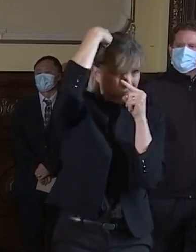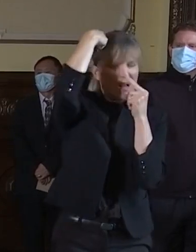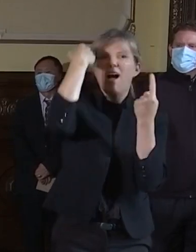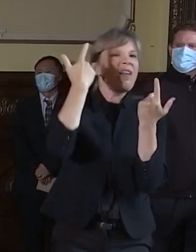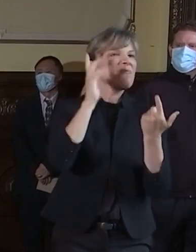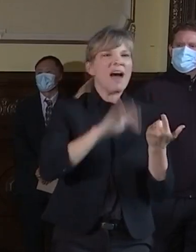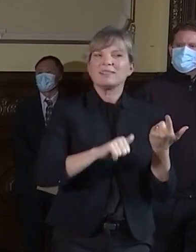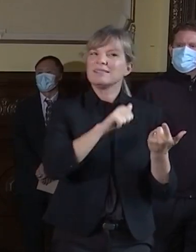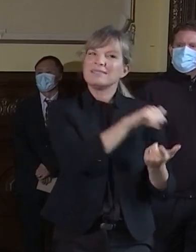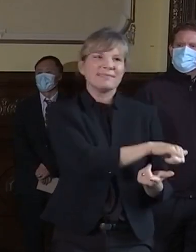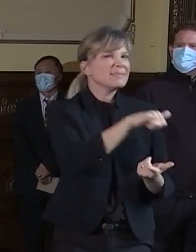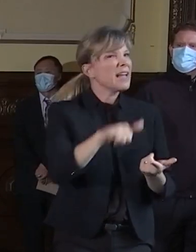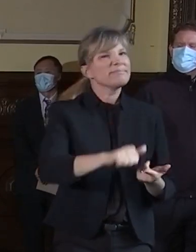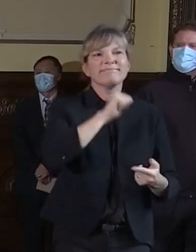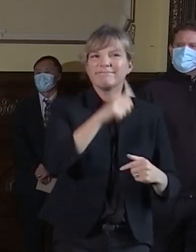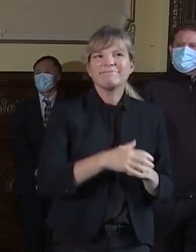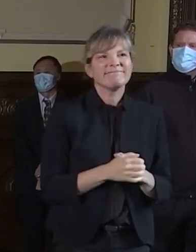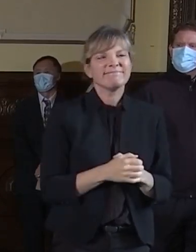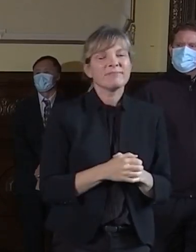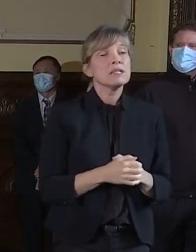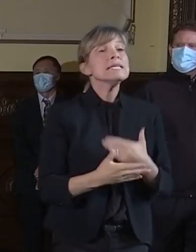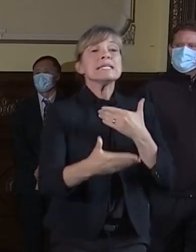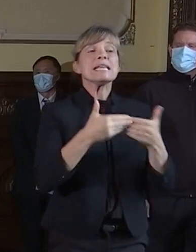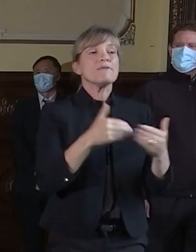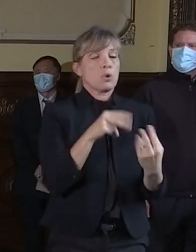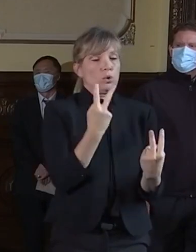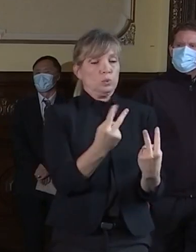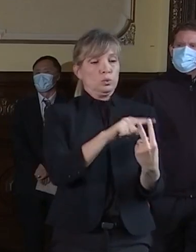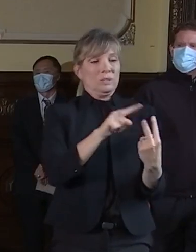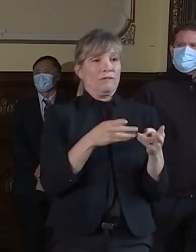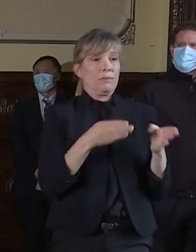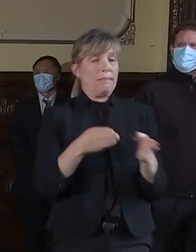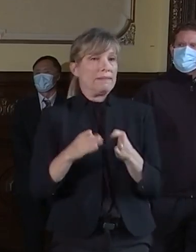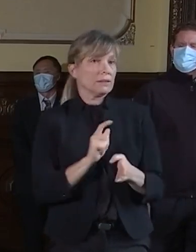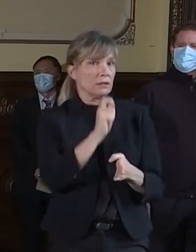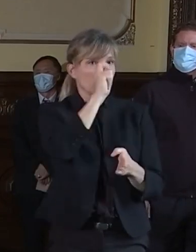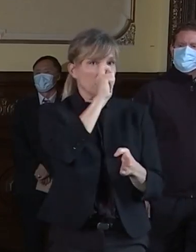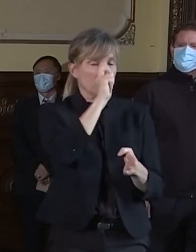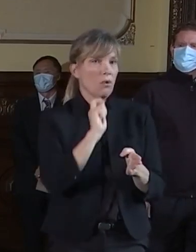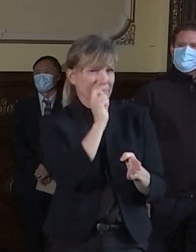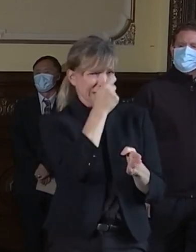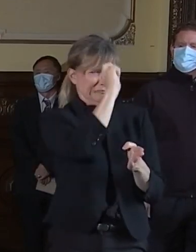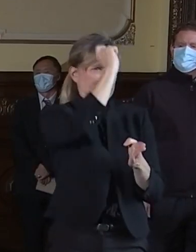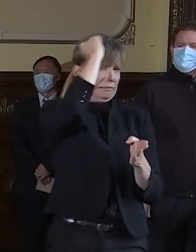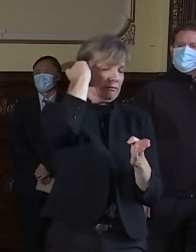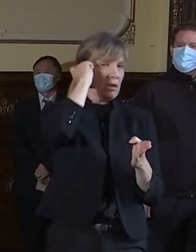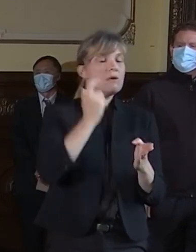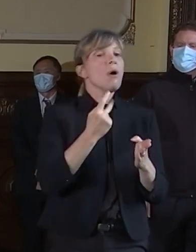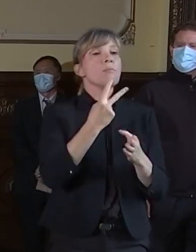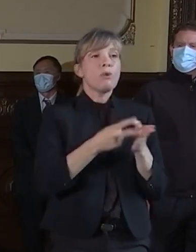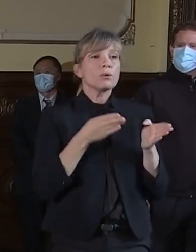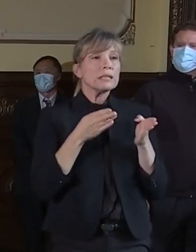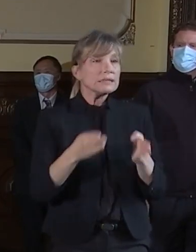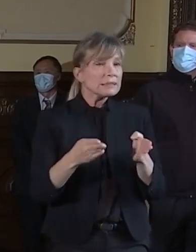THIS IS NOT THE NASAL SWAB WHICH REQUIRES GOING BACK INTO THE BACK OF THE NASAL CAVITY. DESPITE THESE TWO DIFFERENT